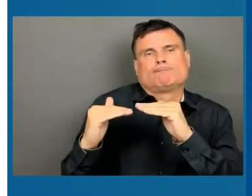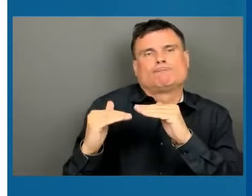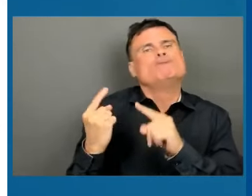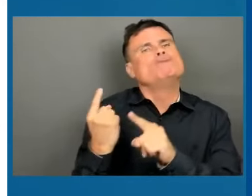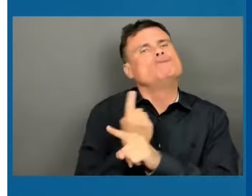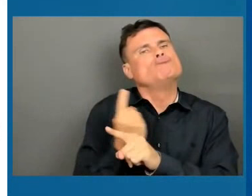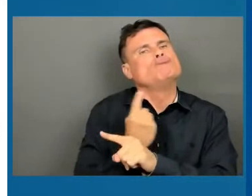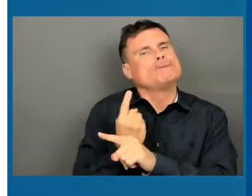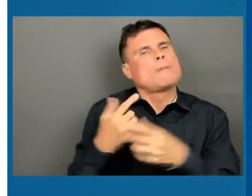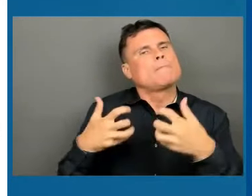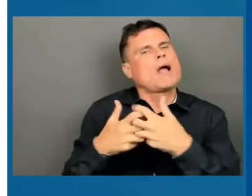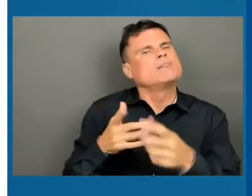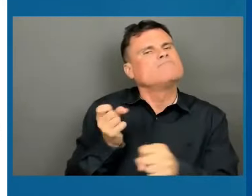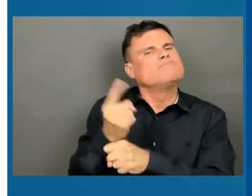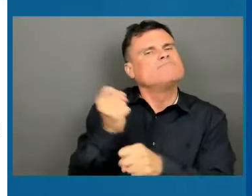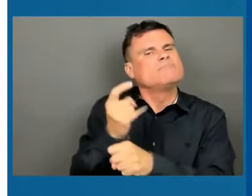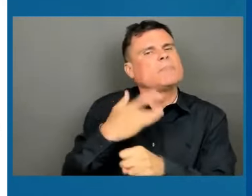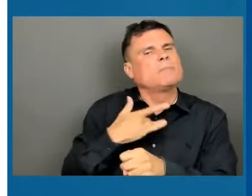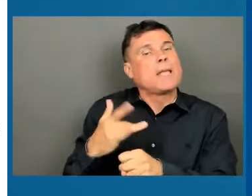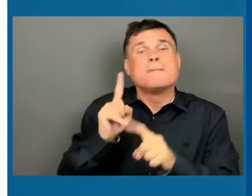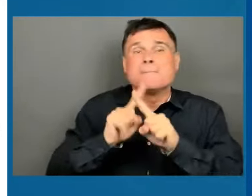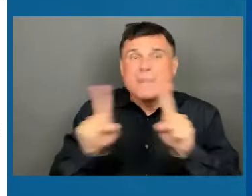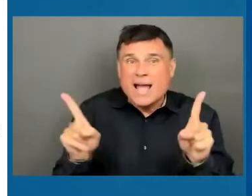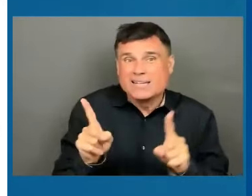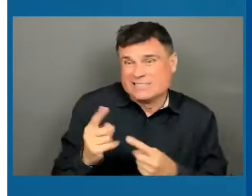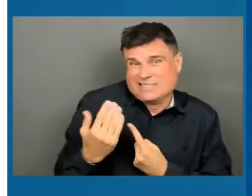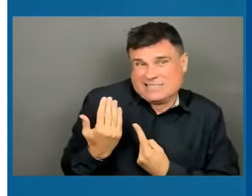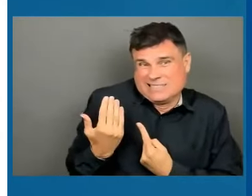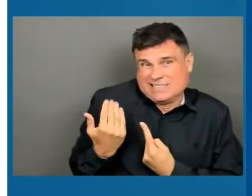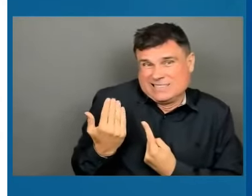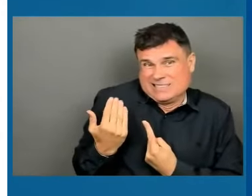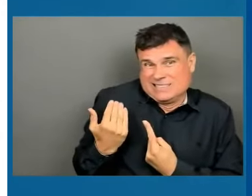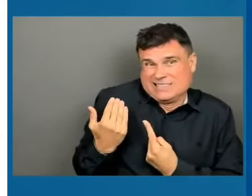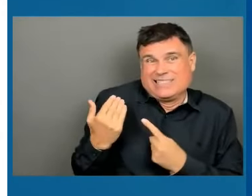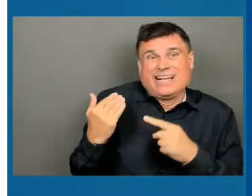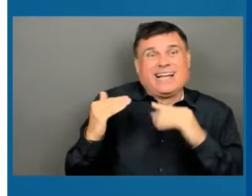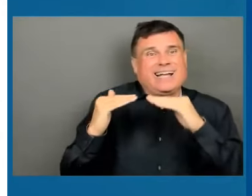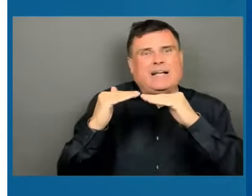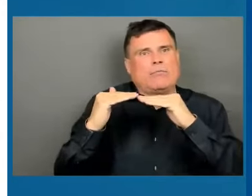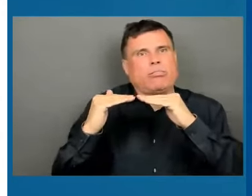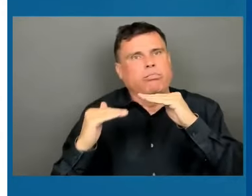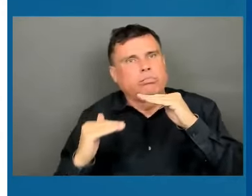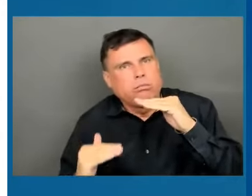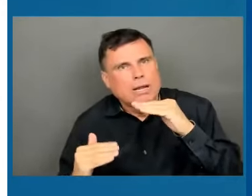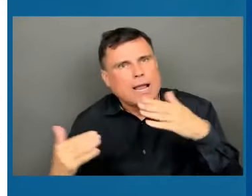continued unstable and cooler